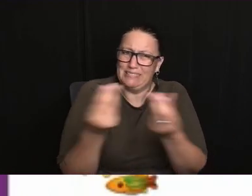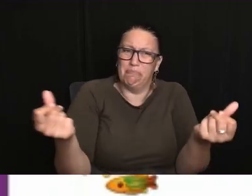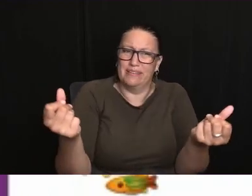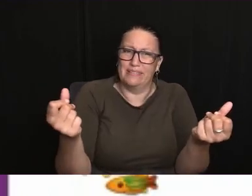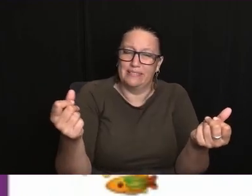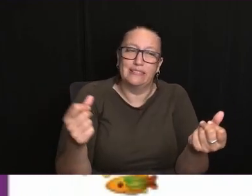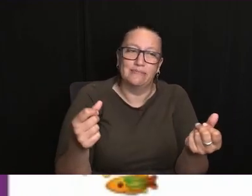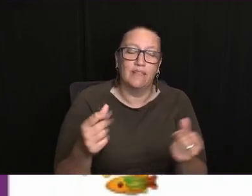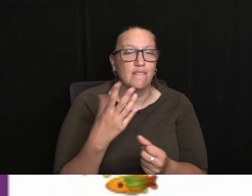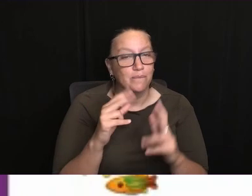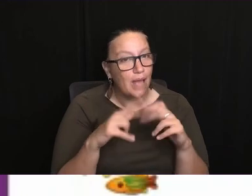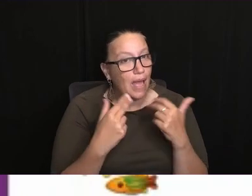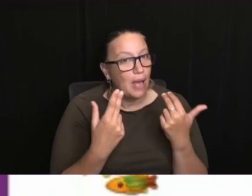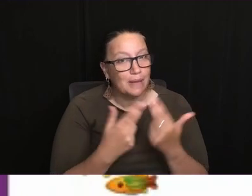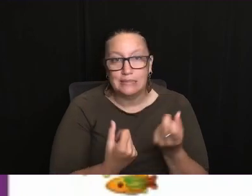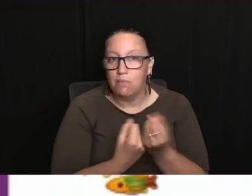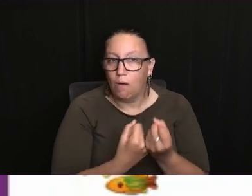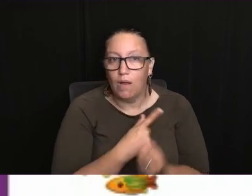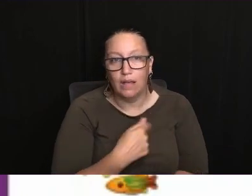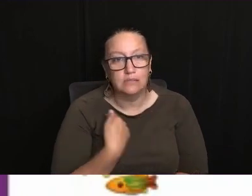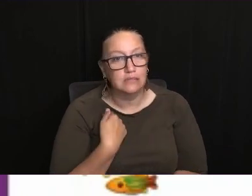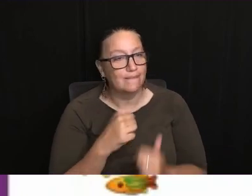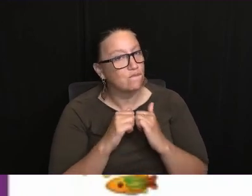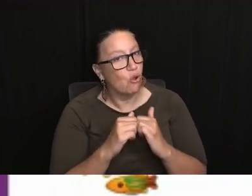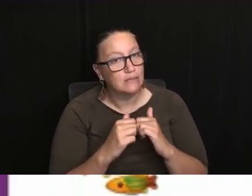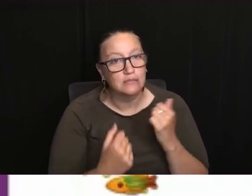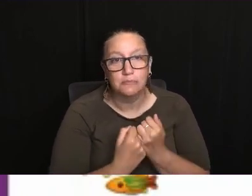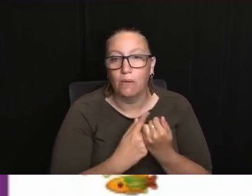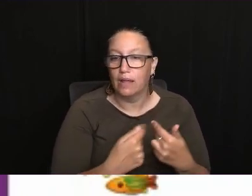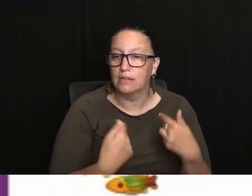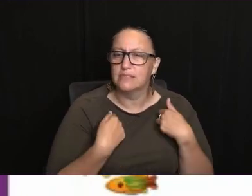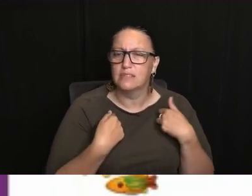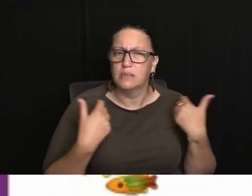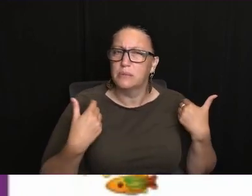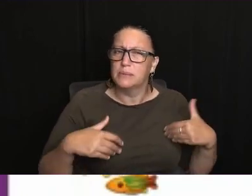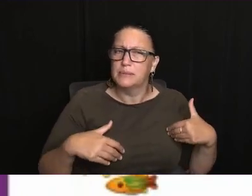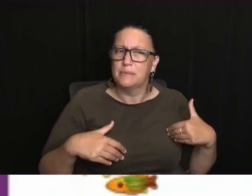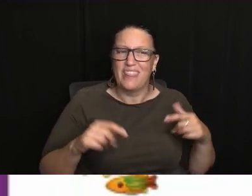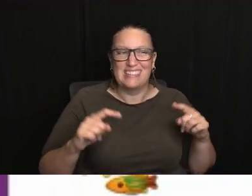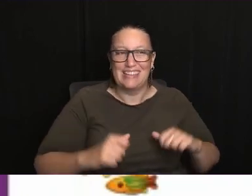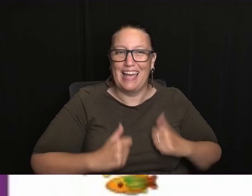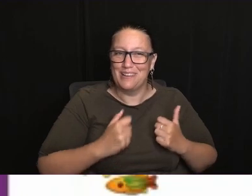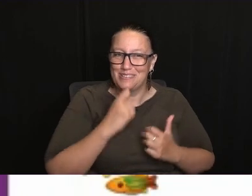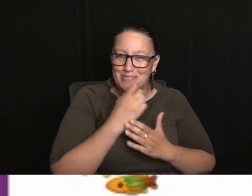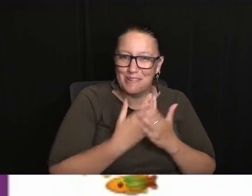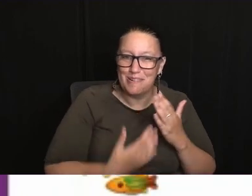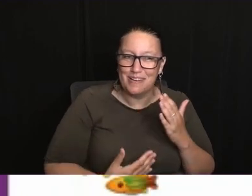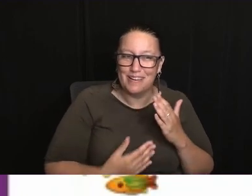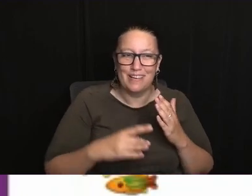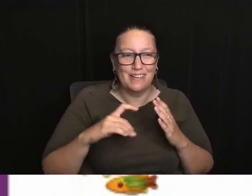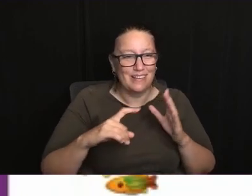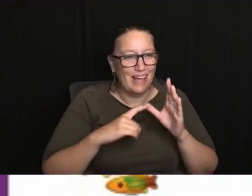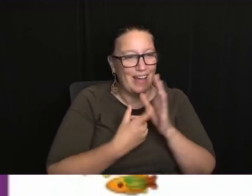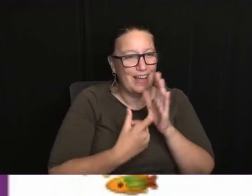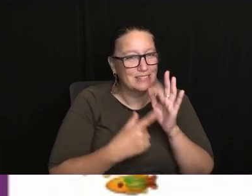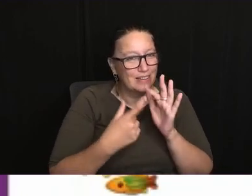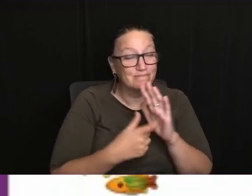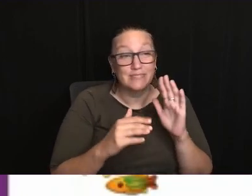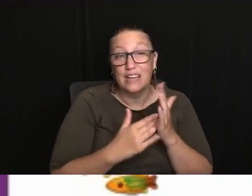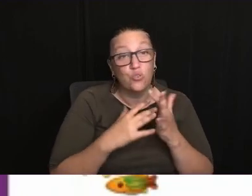from family and friends so yeah that that's our story Carter is non-verbal but he has so